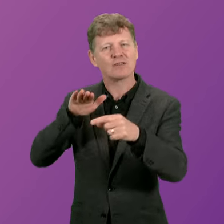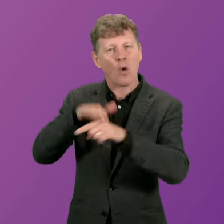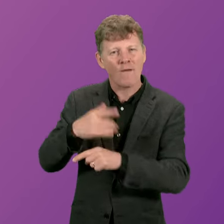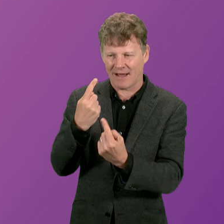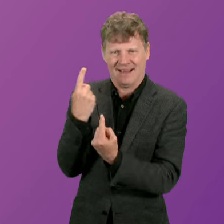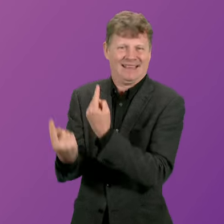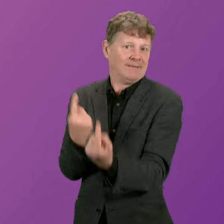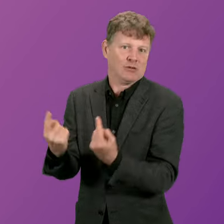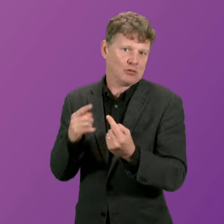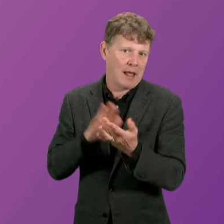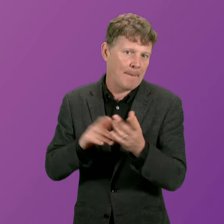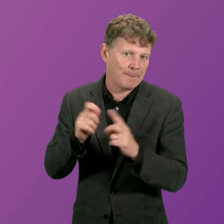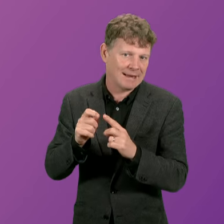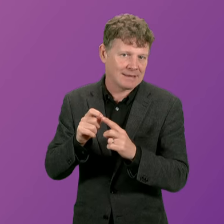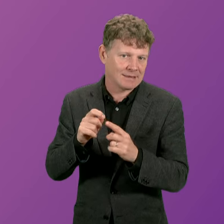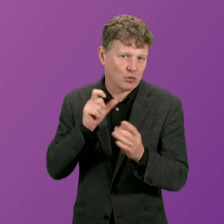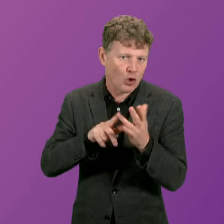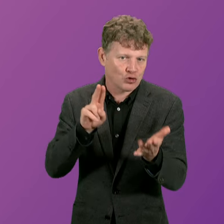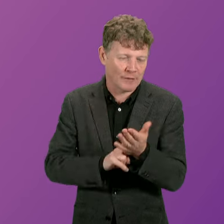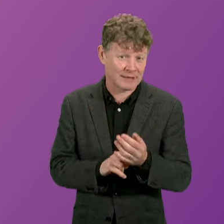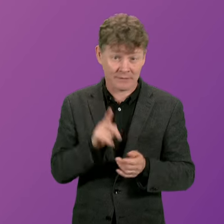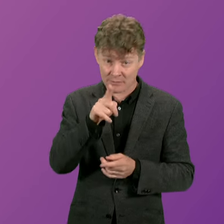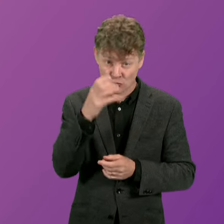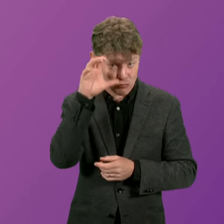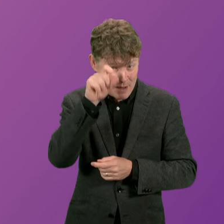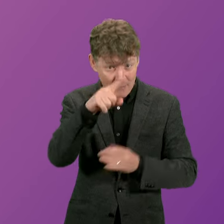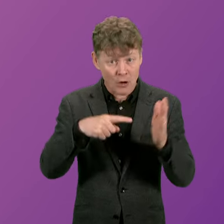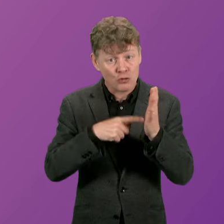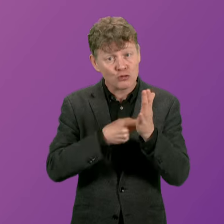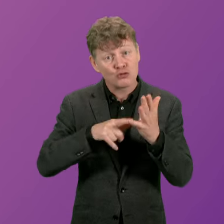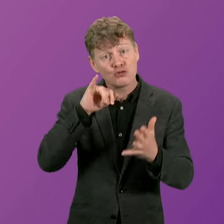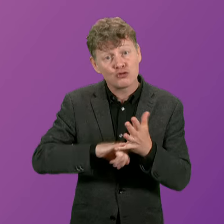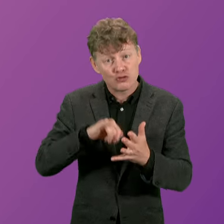the Conservative Party. Let us not forget how Liz Truss was judged when she did the same,